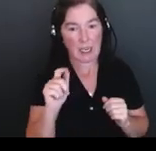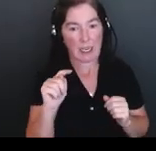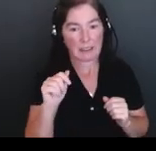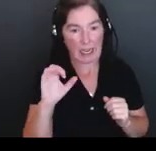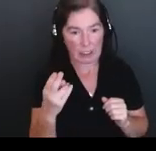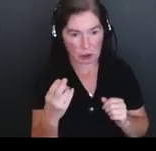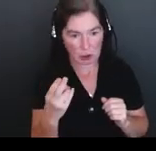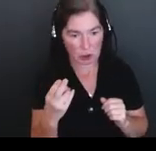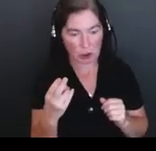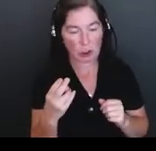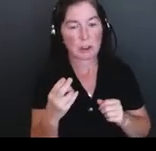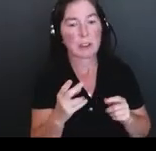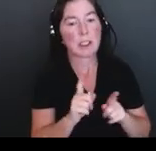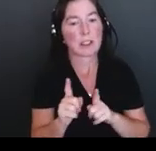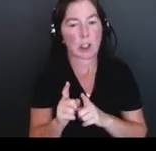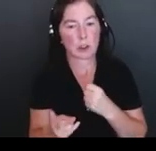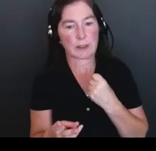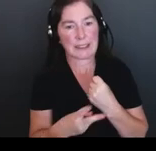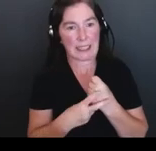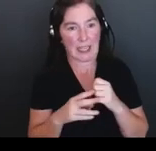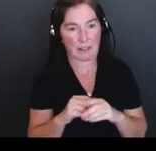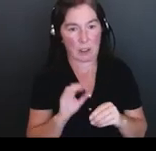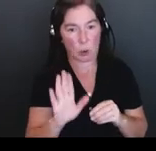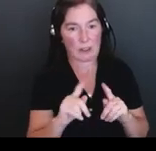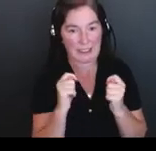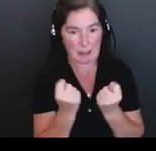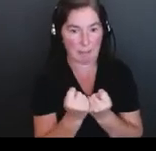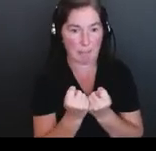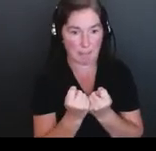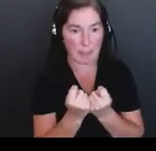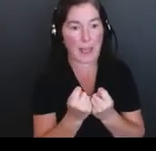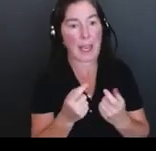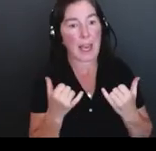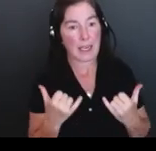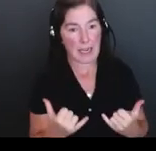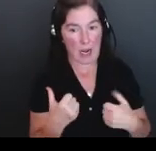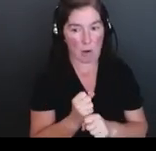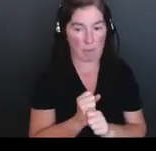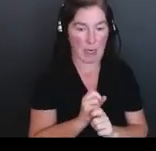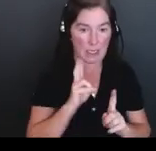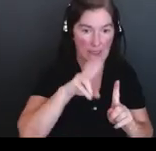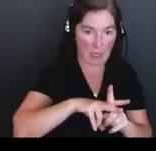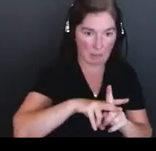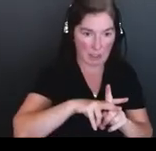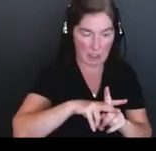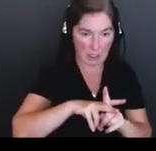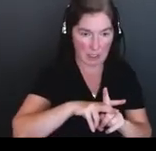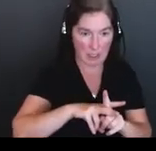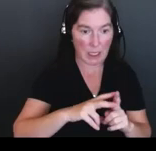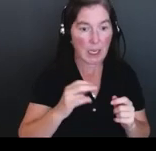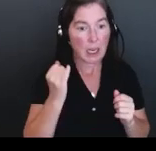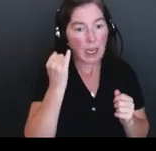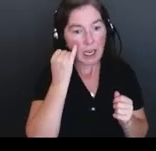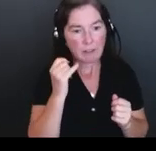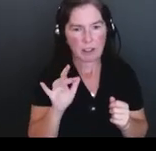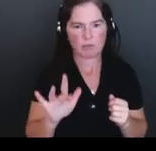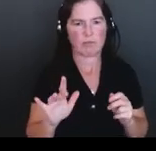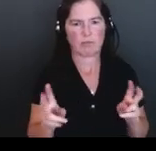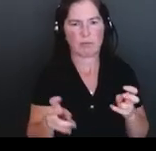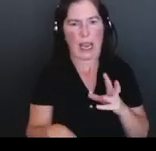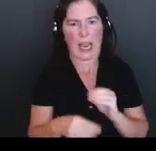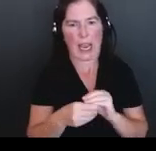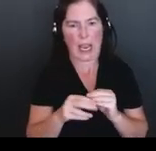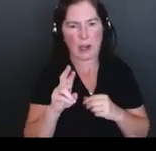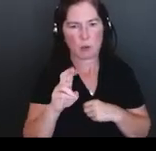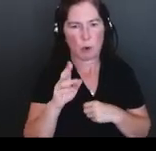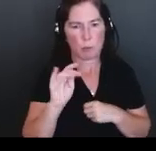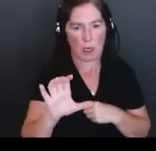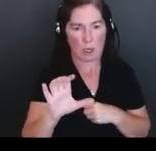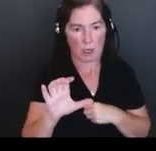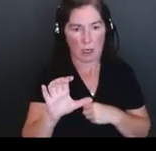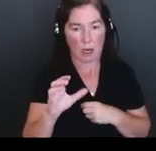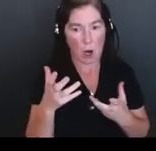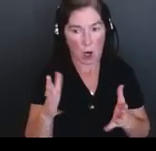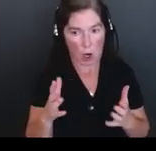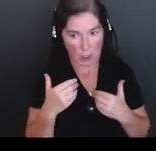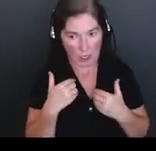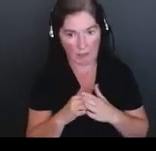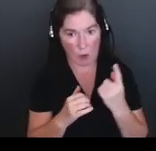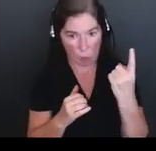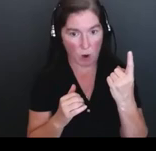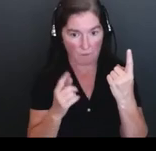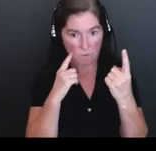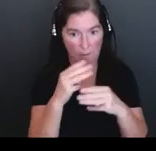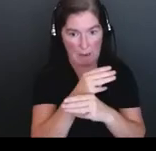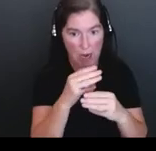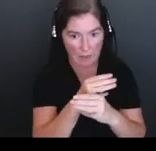That's how you create a rubric.